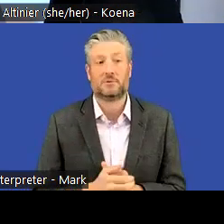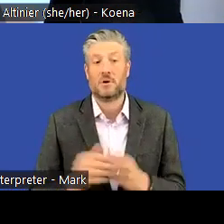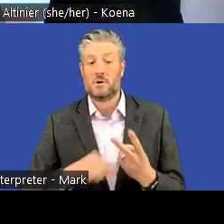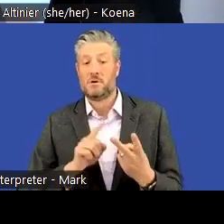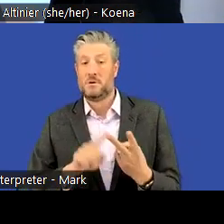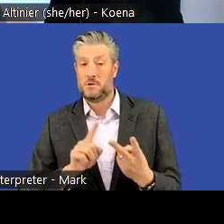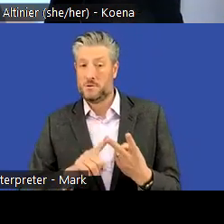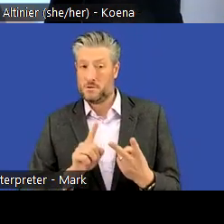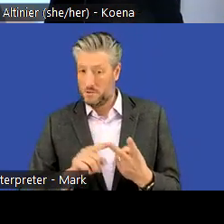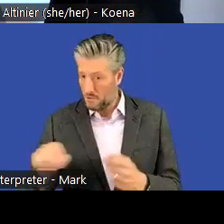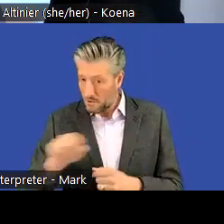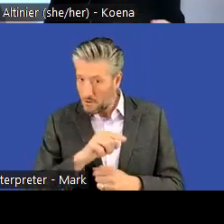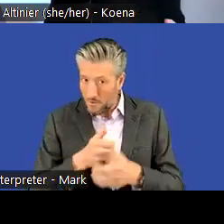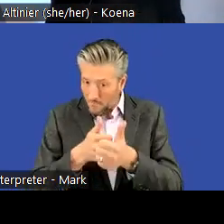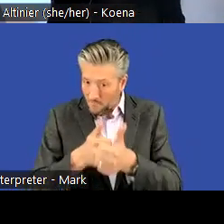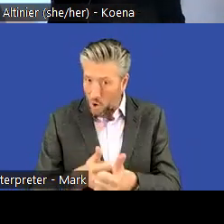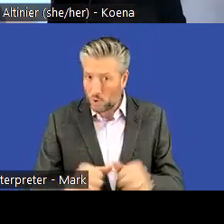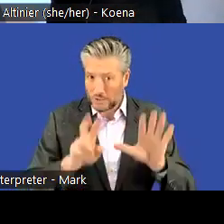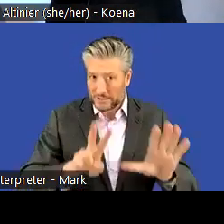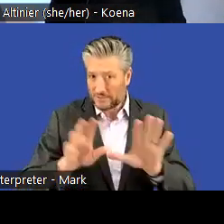Statement.